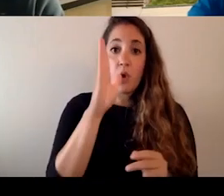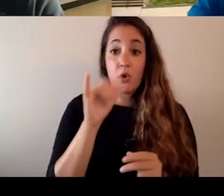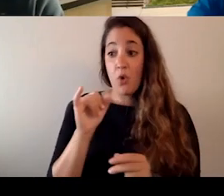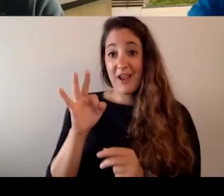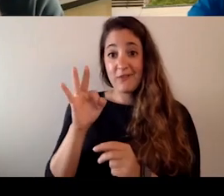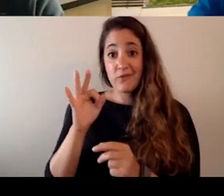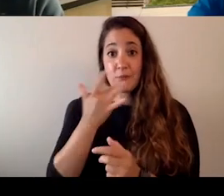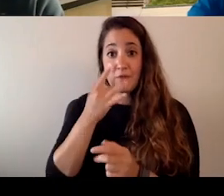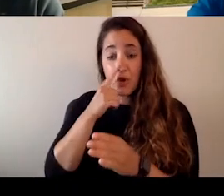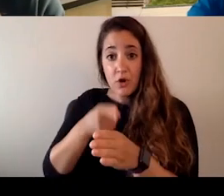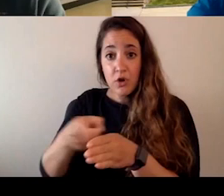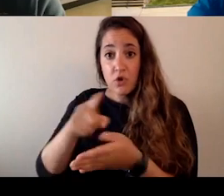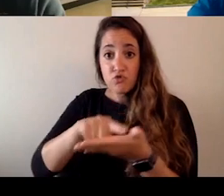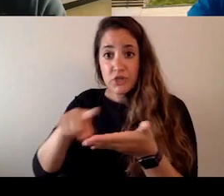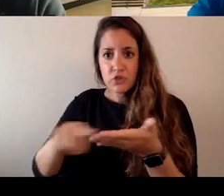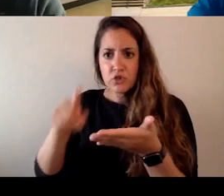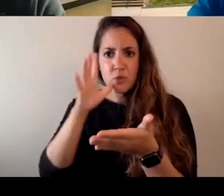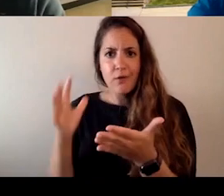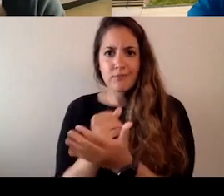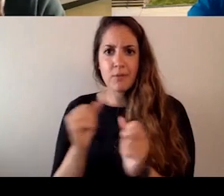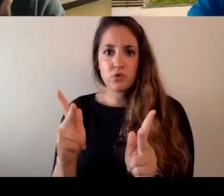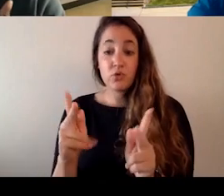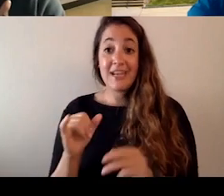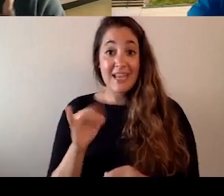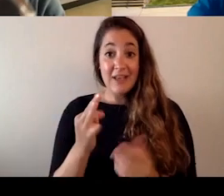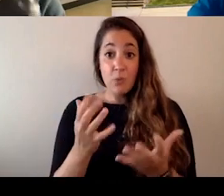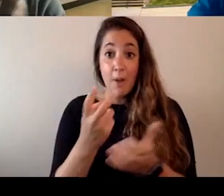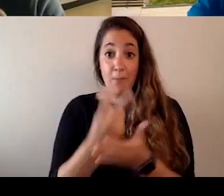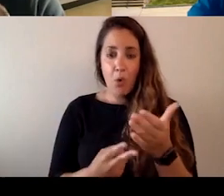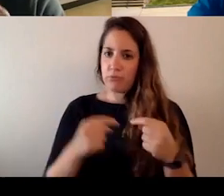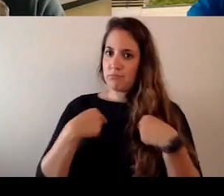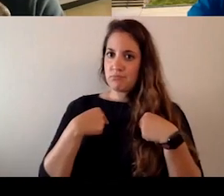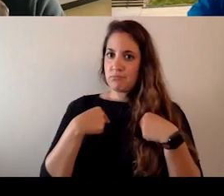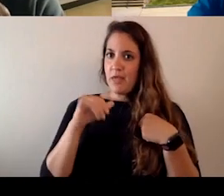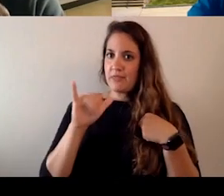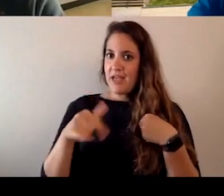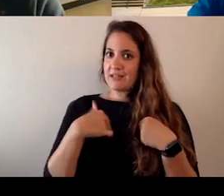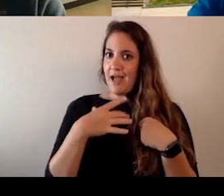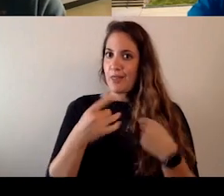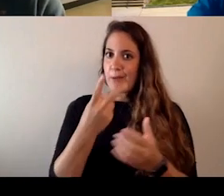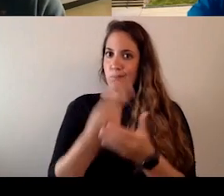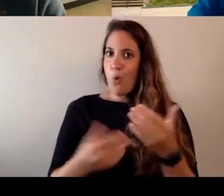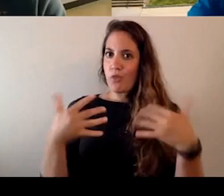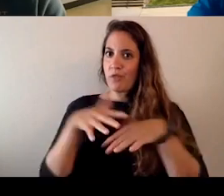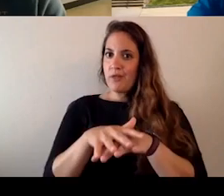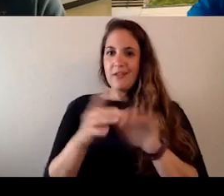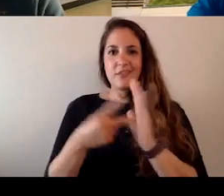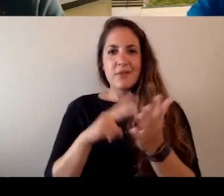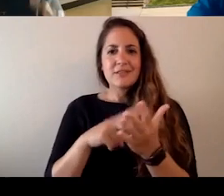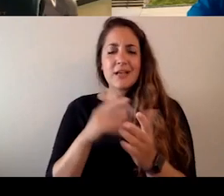And if you'd like to do both - and I am in that position where I love to do both. It's a perfect, perfect opportunity for faculty who wants to,